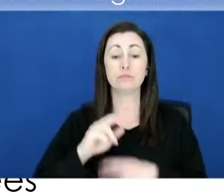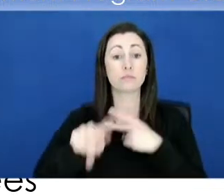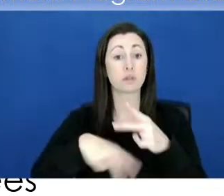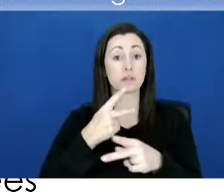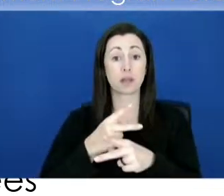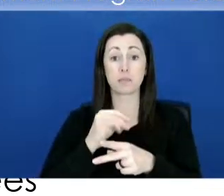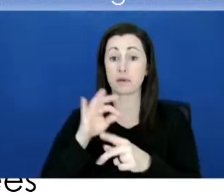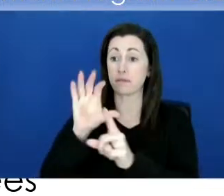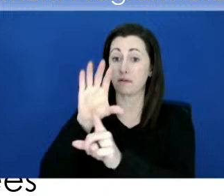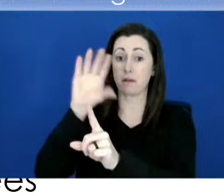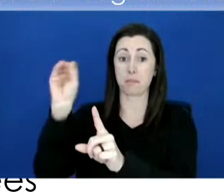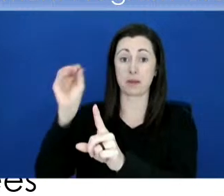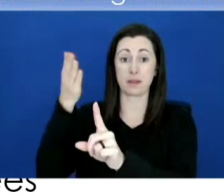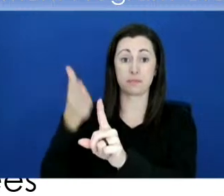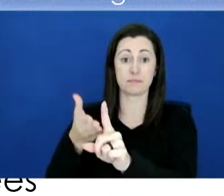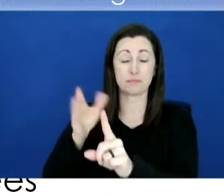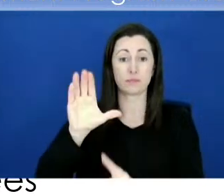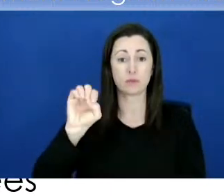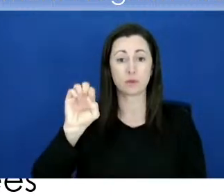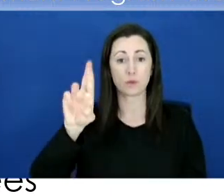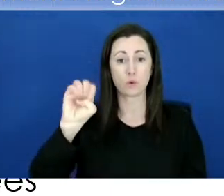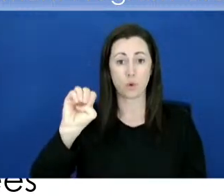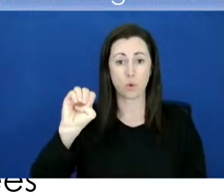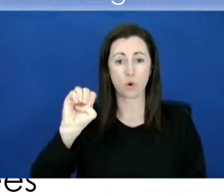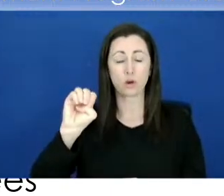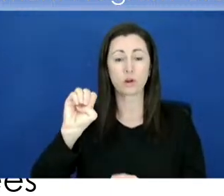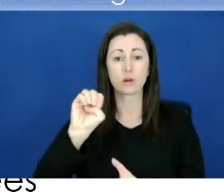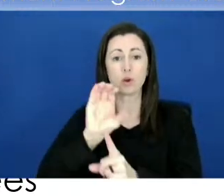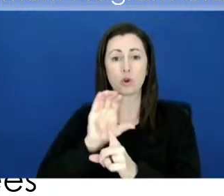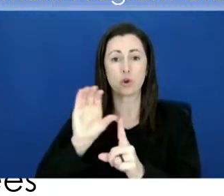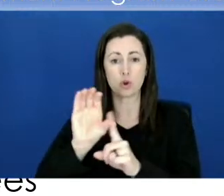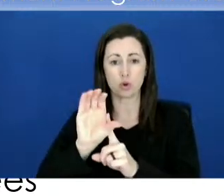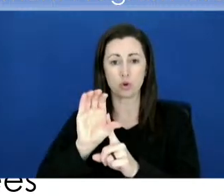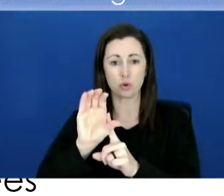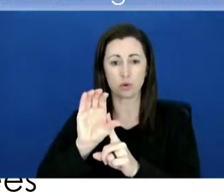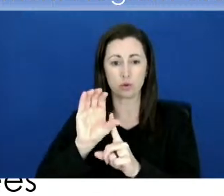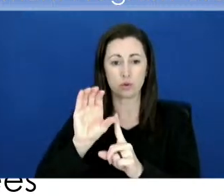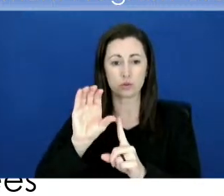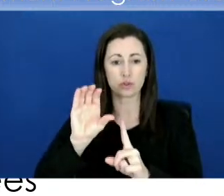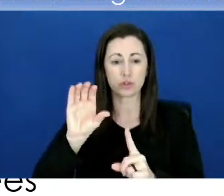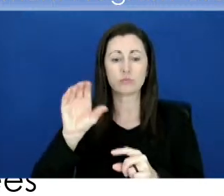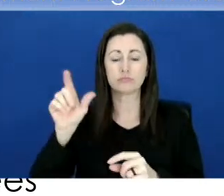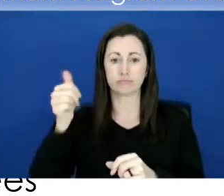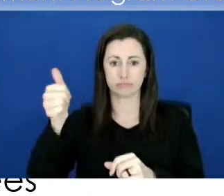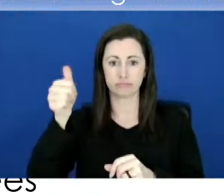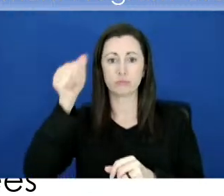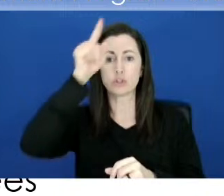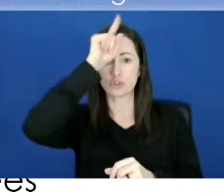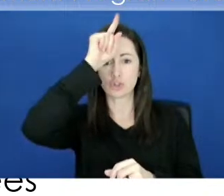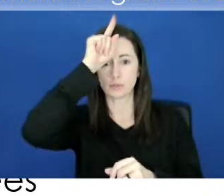THE GRANT. IN TERMS. TYPE OF COMPANY THEY ARE, LOOKING AT SOME OF THEIR